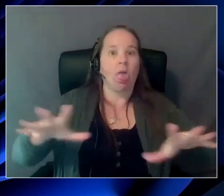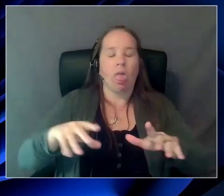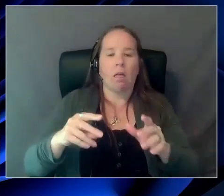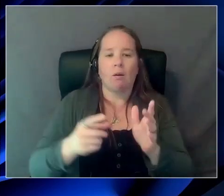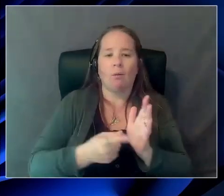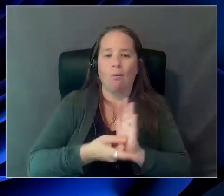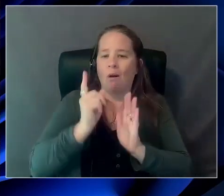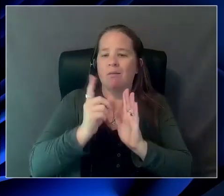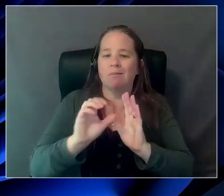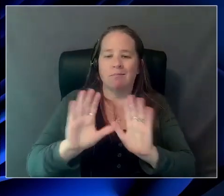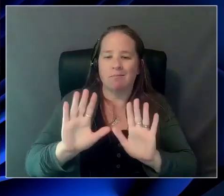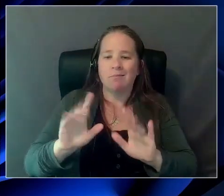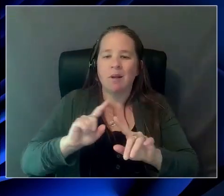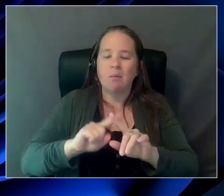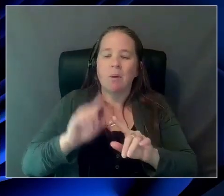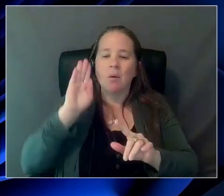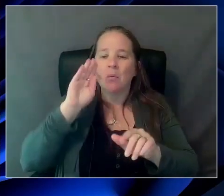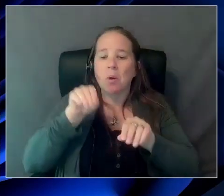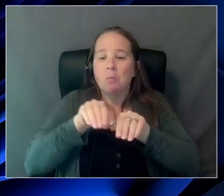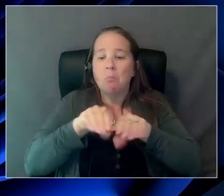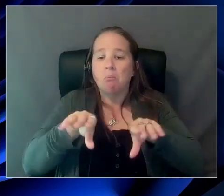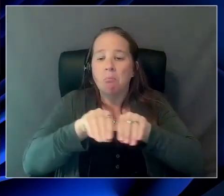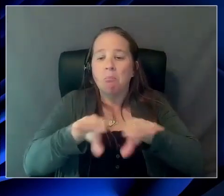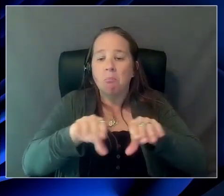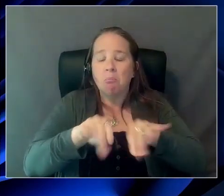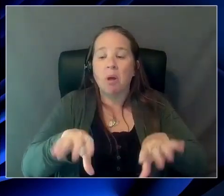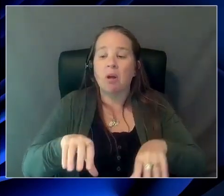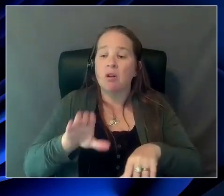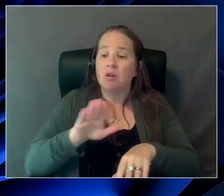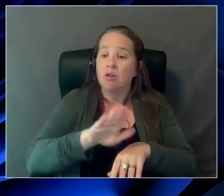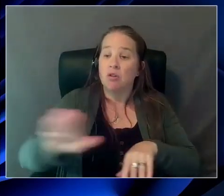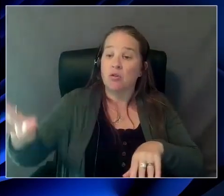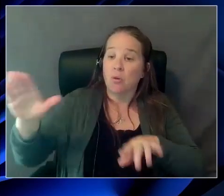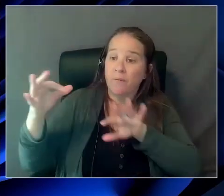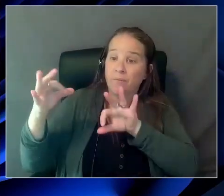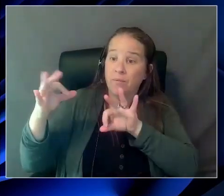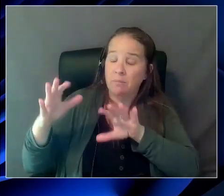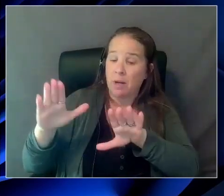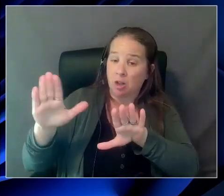it is coming so we continue to take your feedback. So please keep the feedback coming.